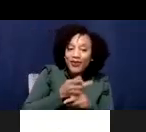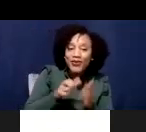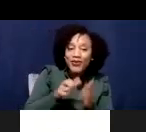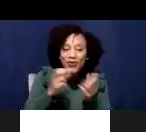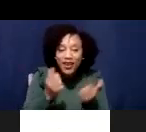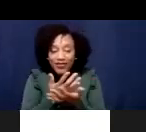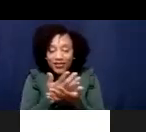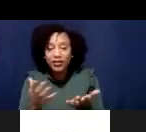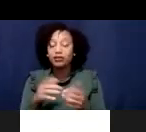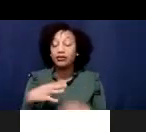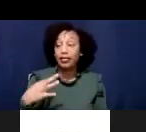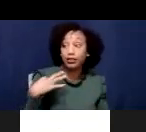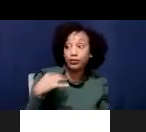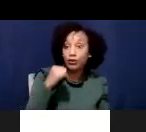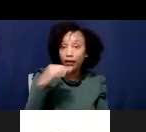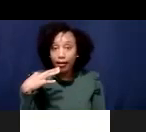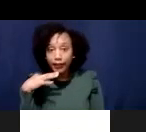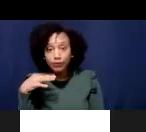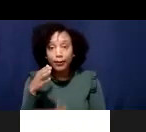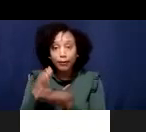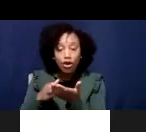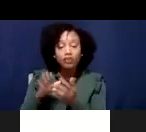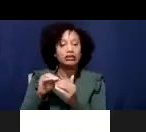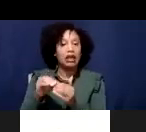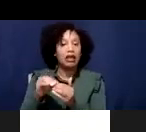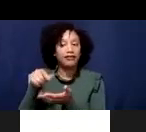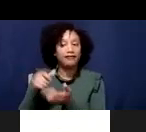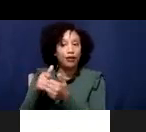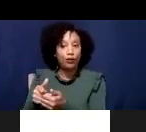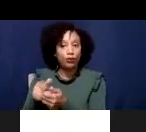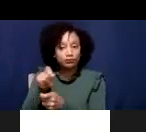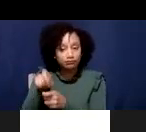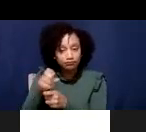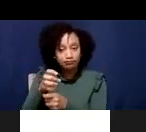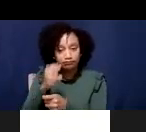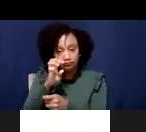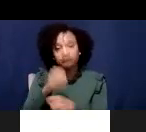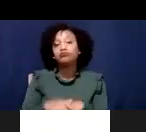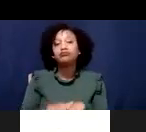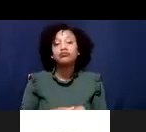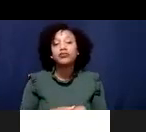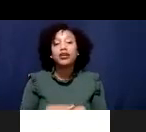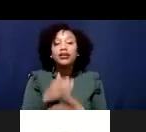and Ineligible section of the guidelines. Including ineligible expenses may affect the amount